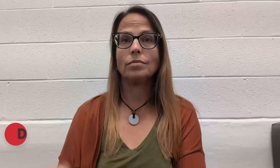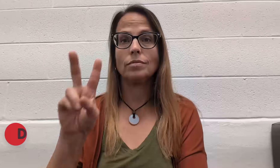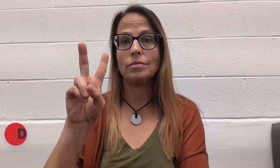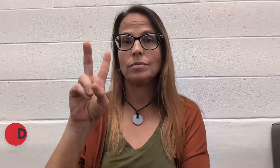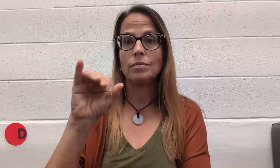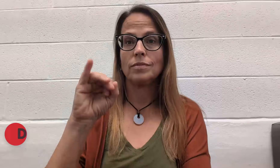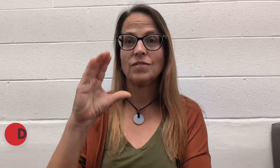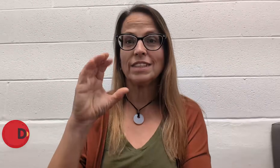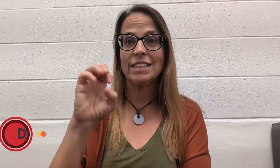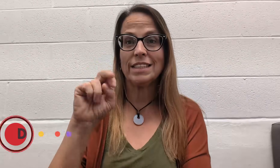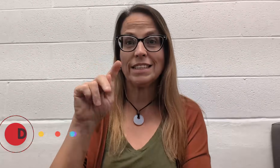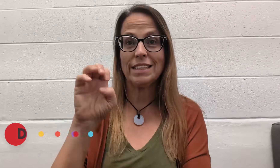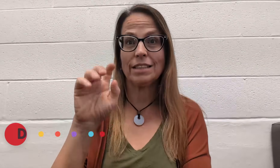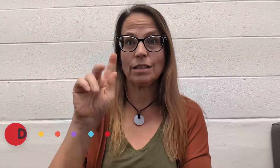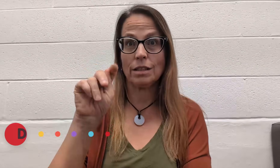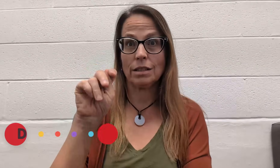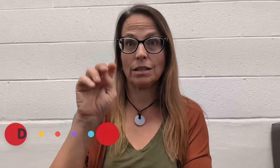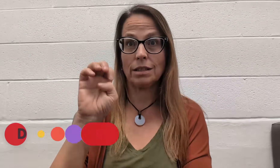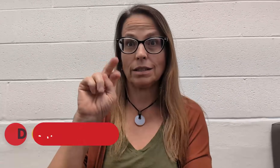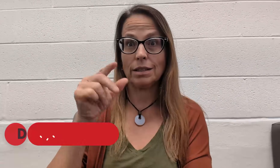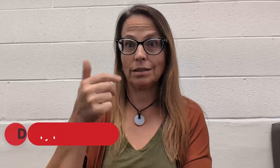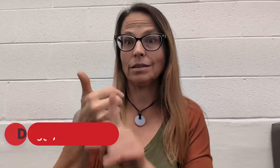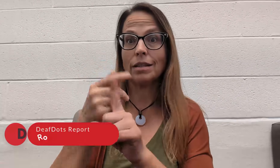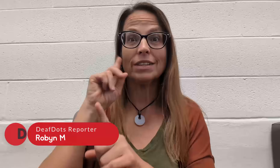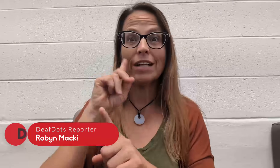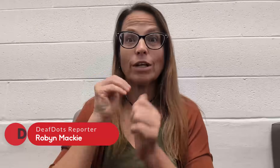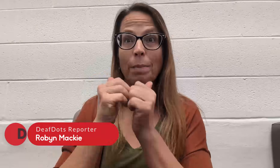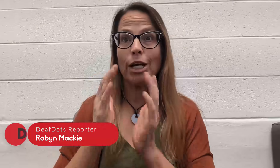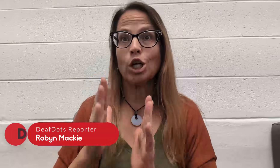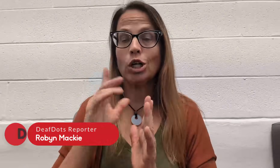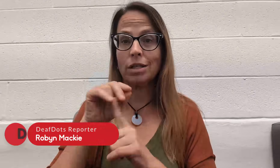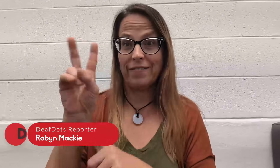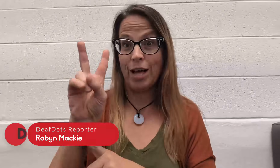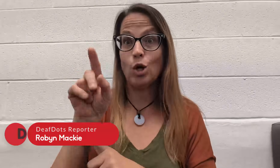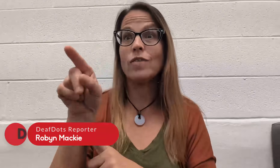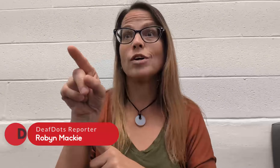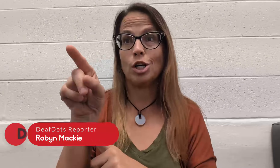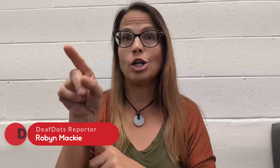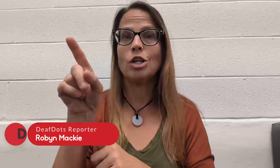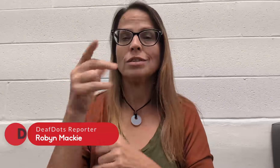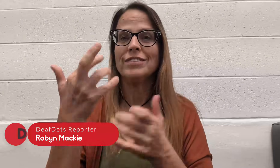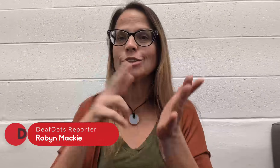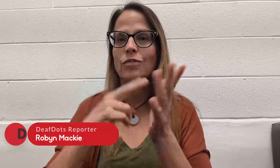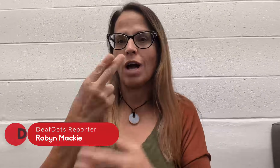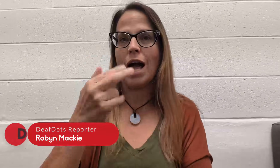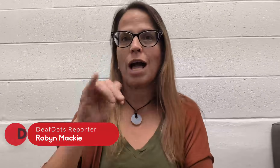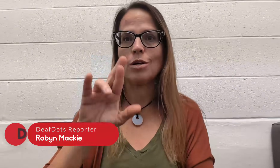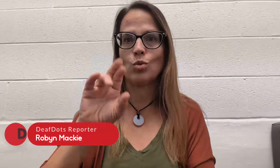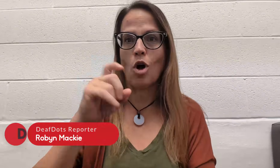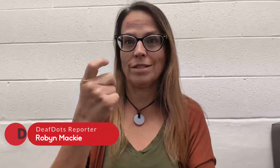Vicente Teng is a Deaf competitor in Vancouver who has registered for HYROX.